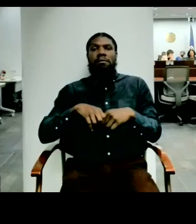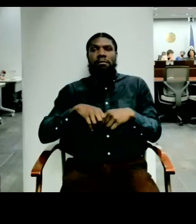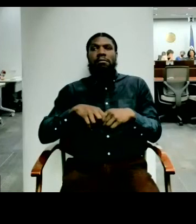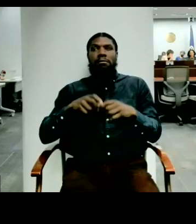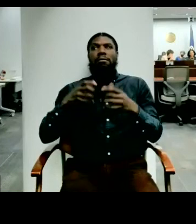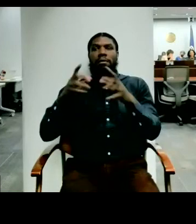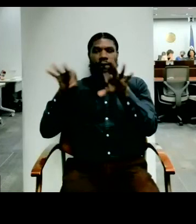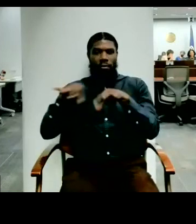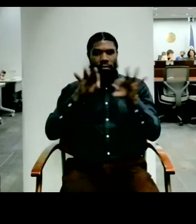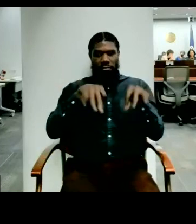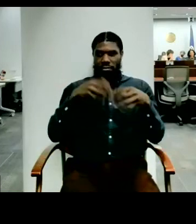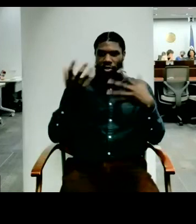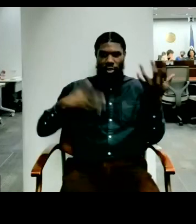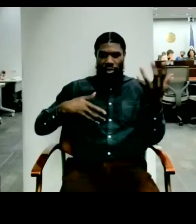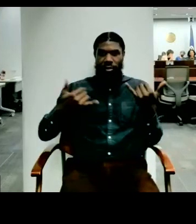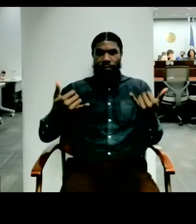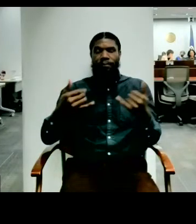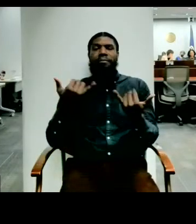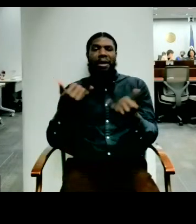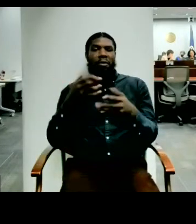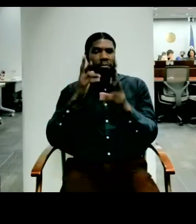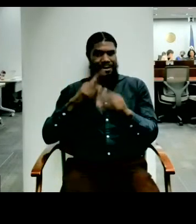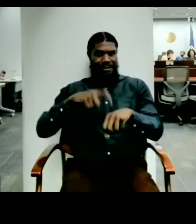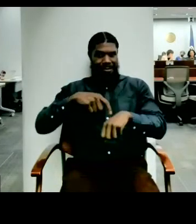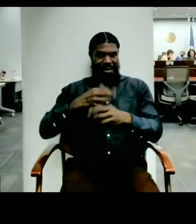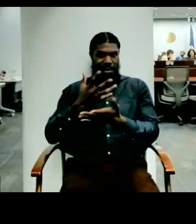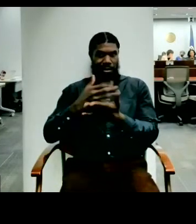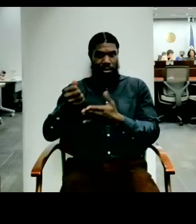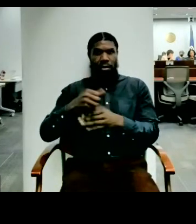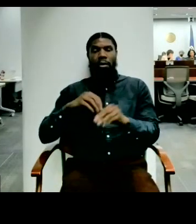uniform guidelines application to AI. More guidance on that specifically.